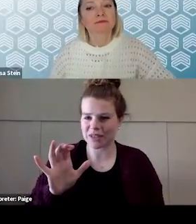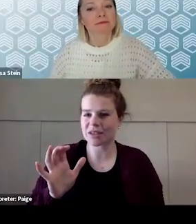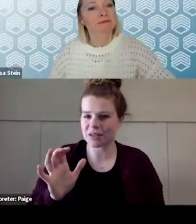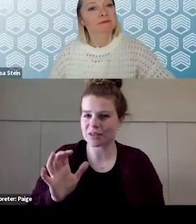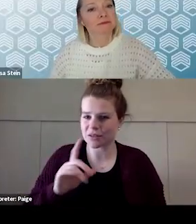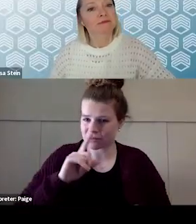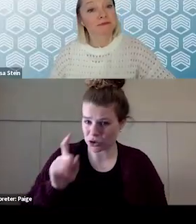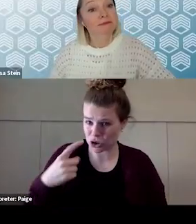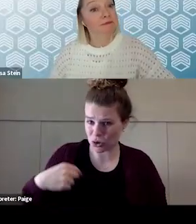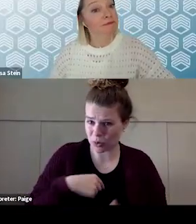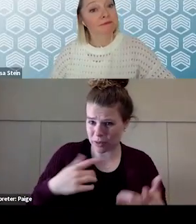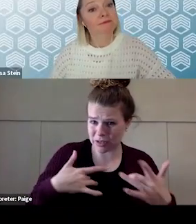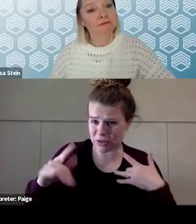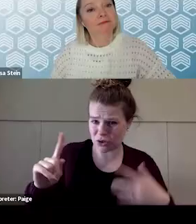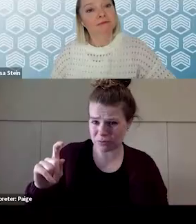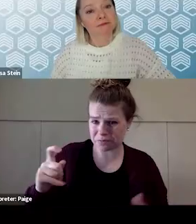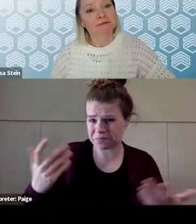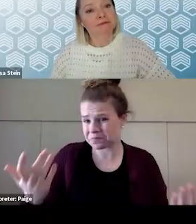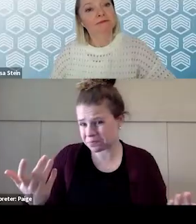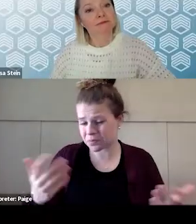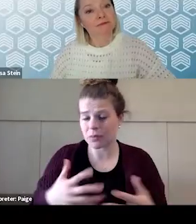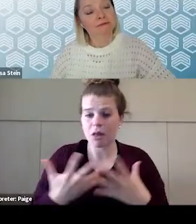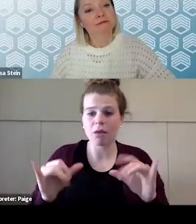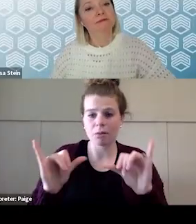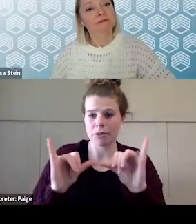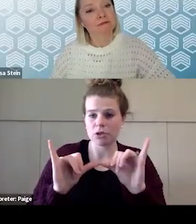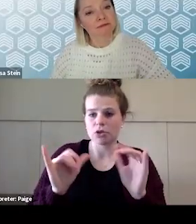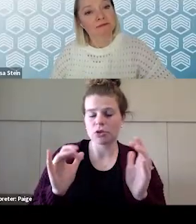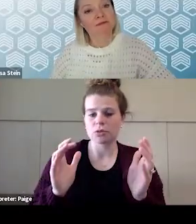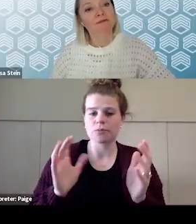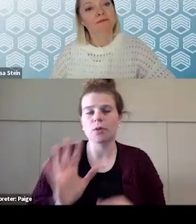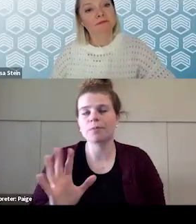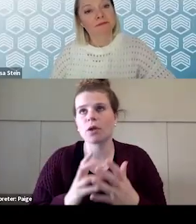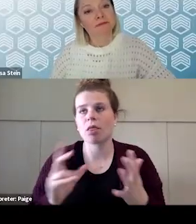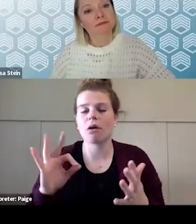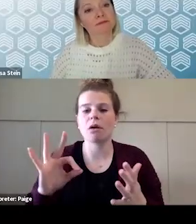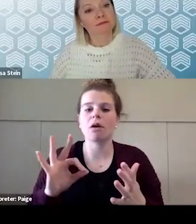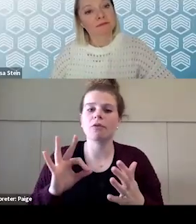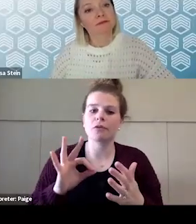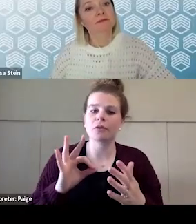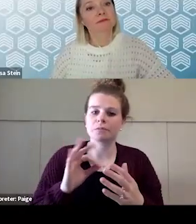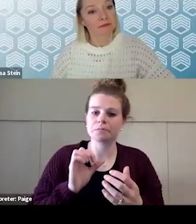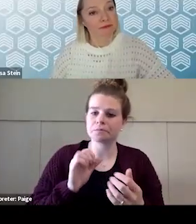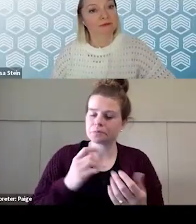should we be concerned, right? There are a lot of measures that can be taken for those to ensure safety, right?